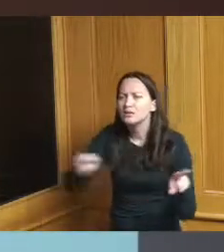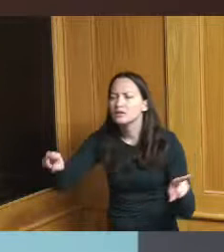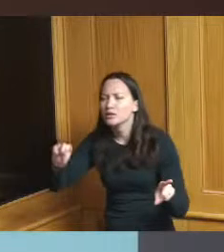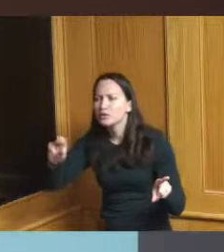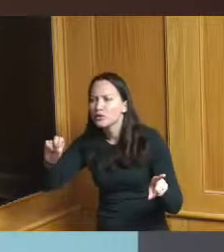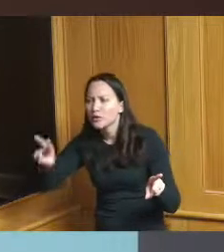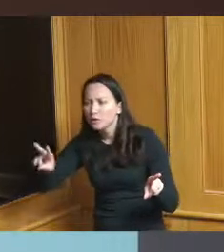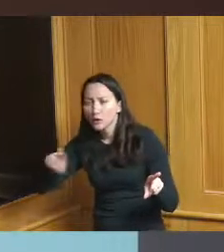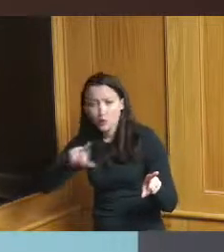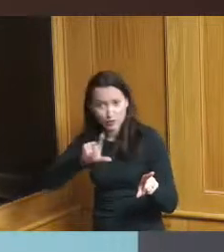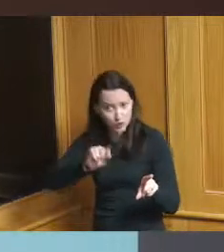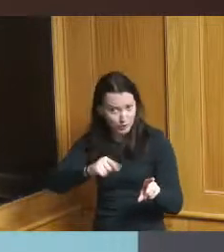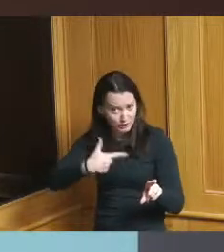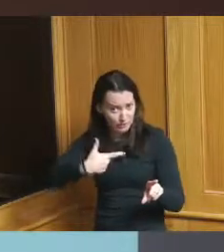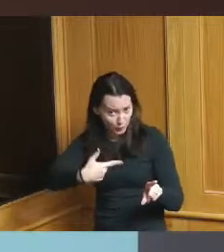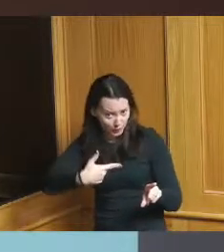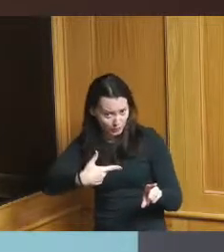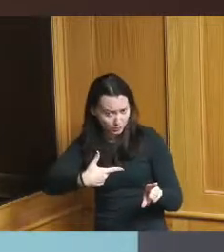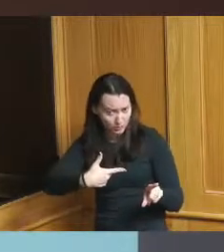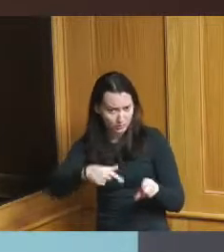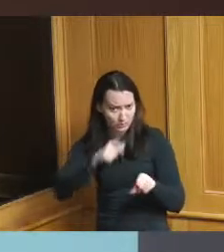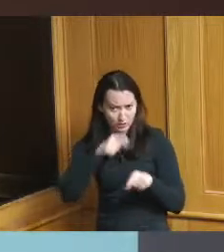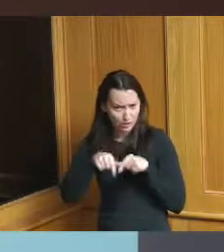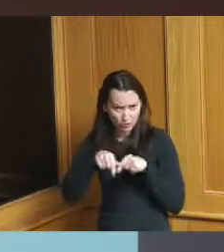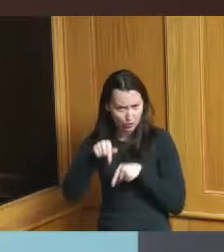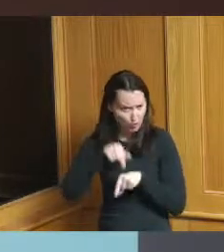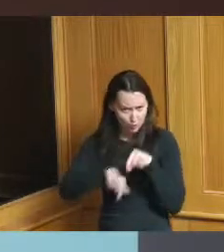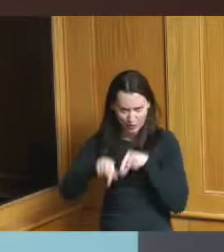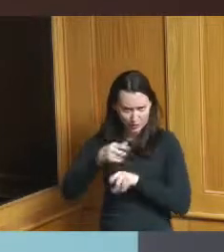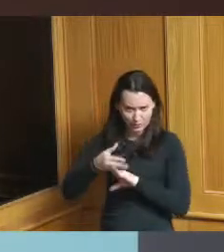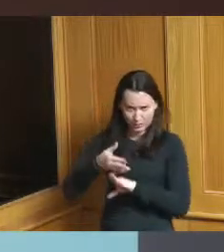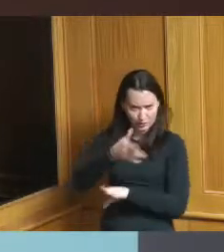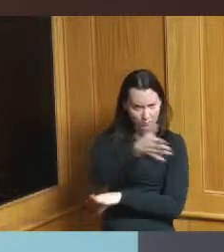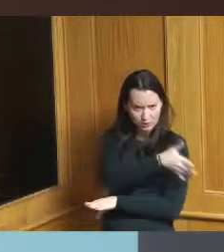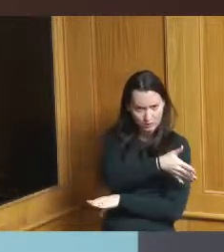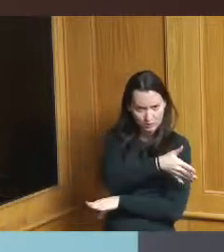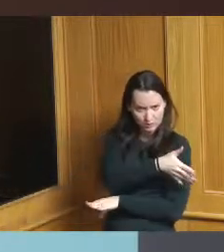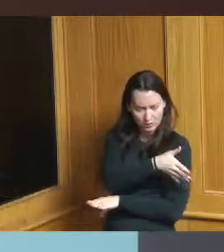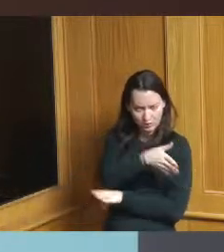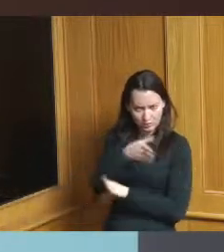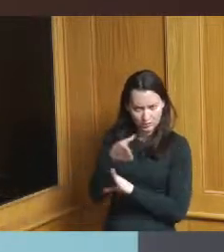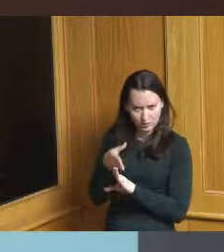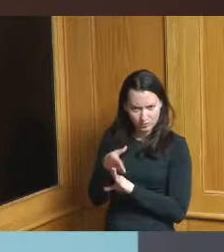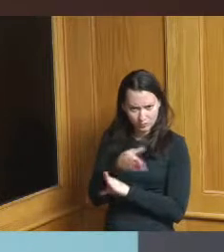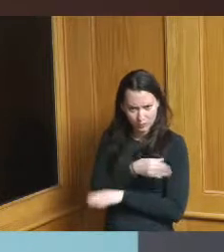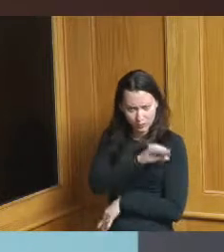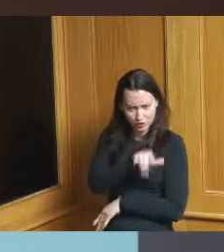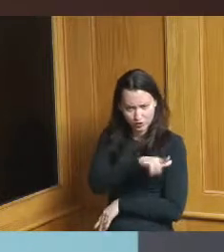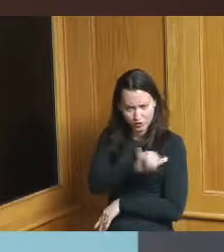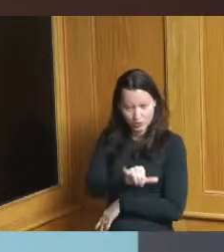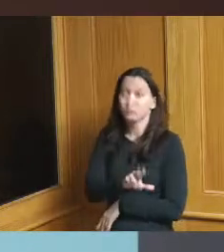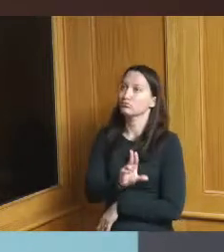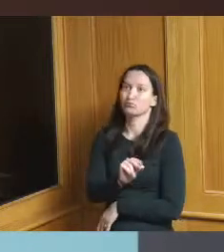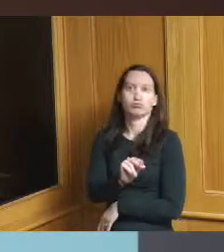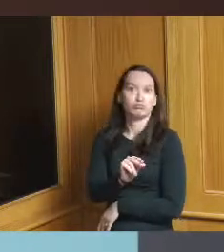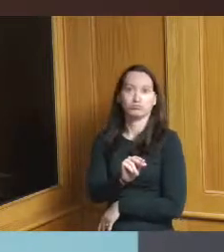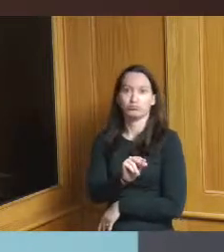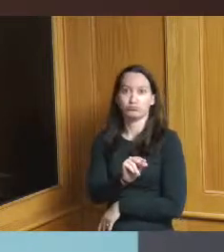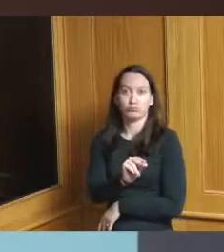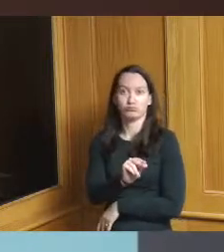2021 so you didn't go back or anything like that before July no we initially it was just for that